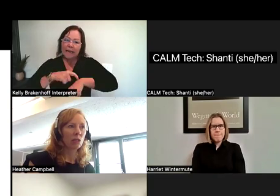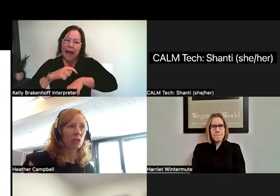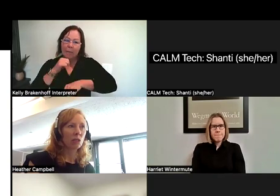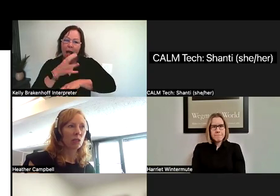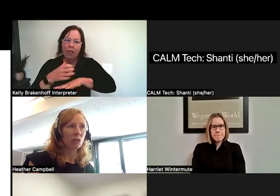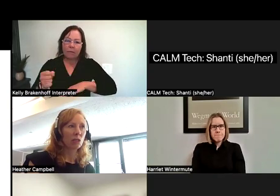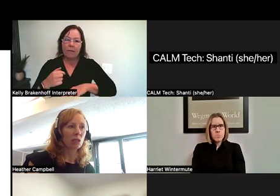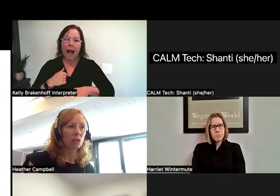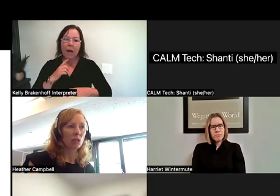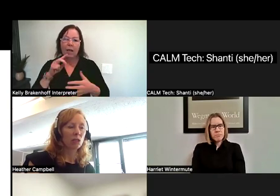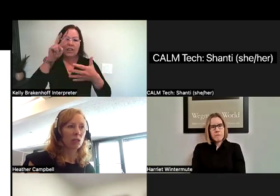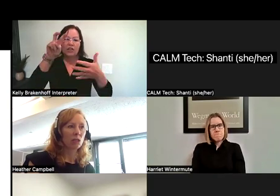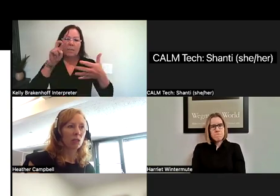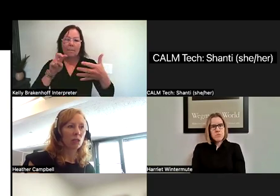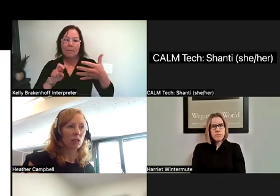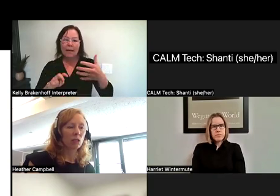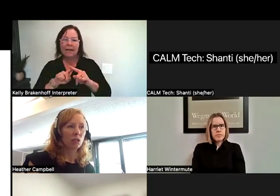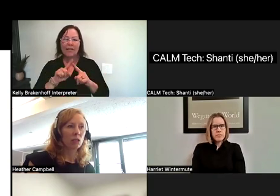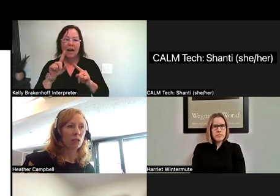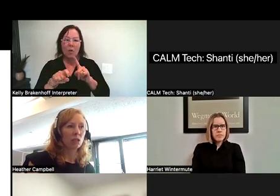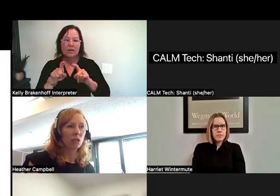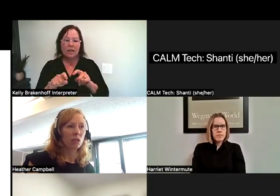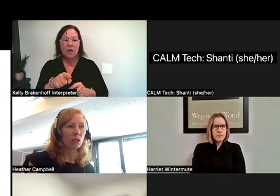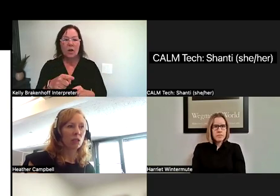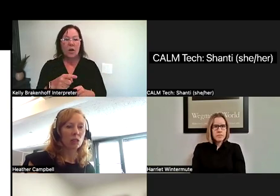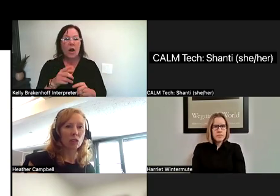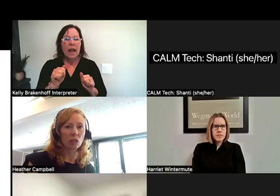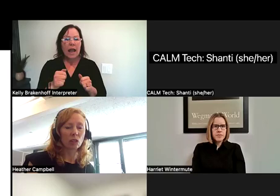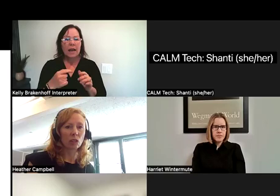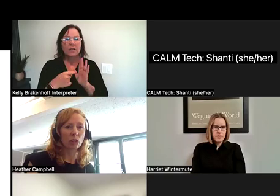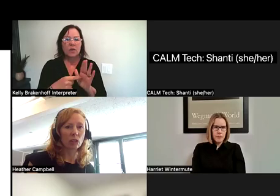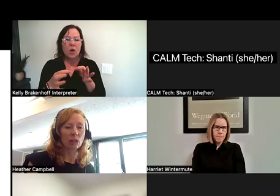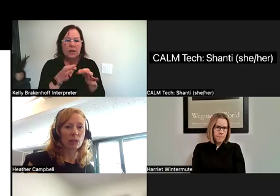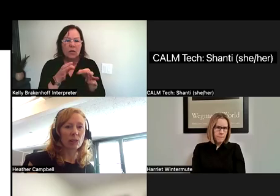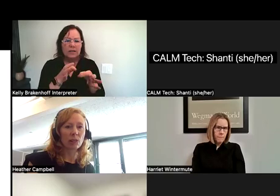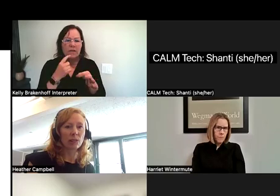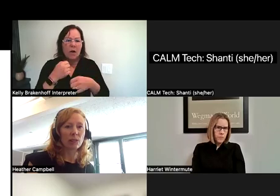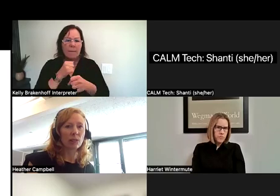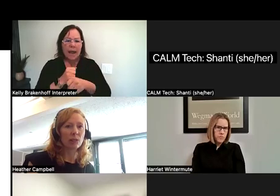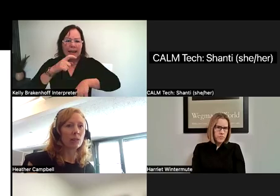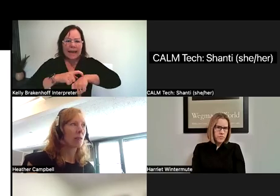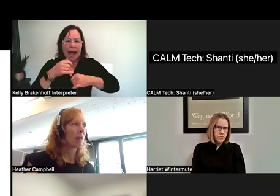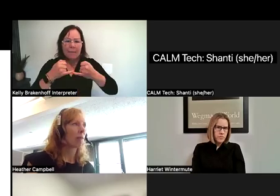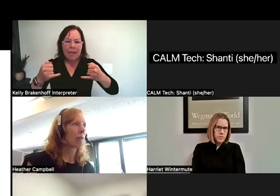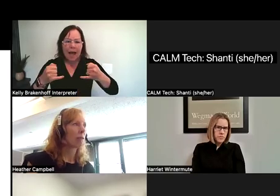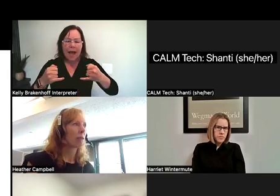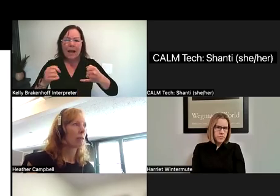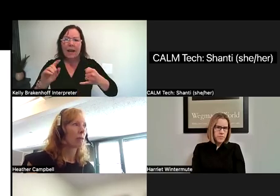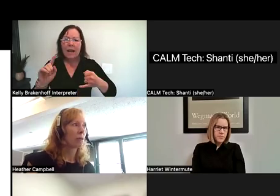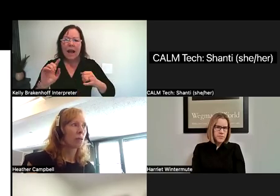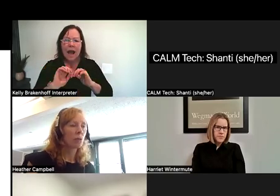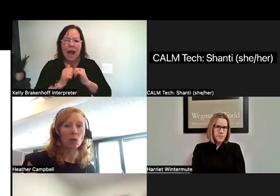on the questions. Can you show the directions for the timeline then or link to the slides. That was